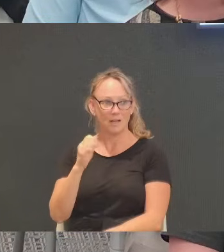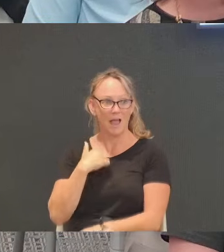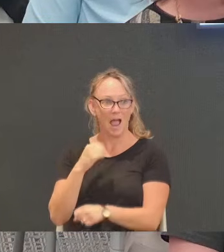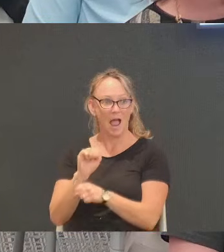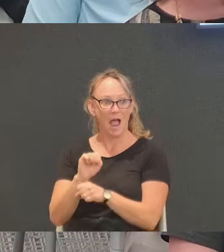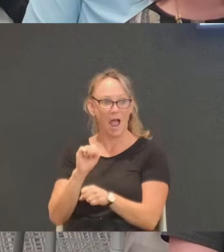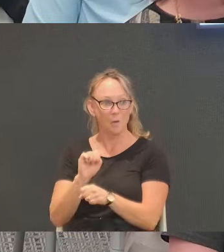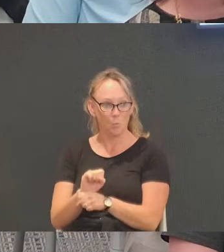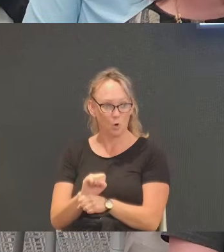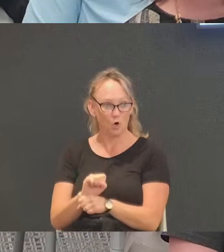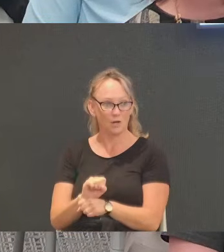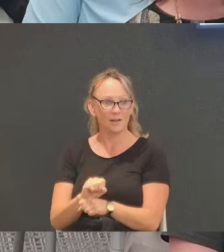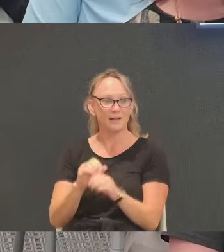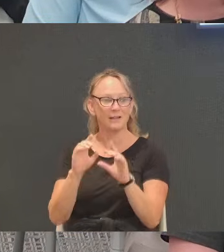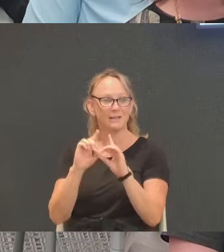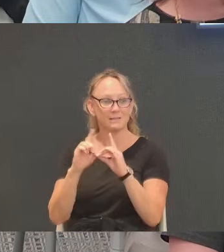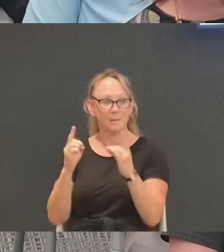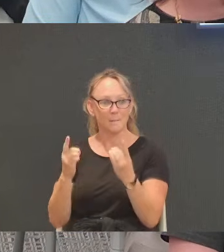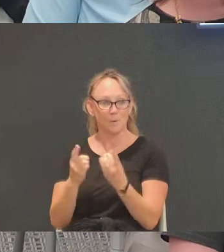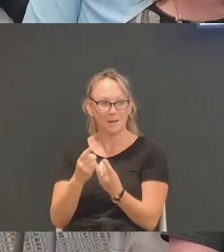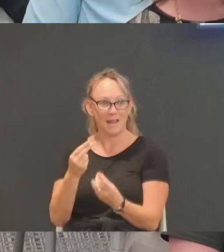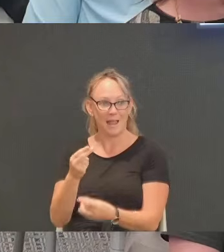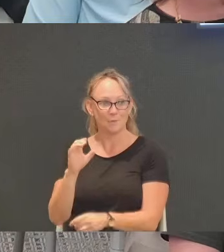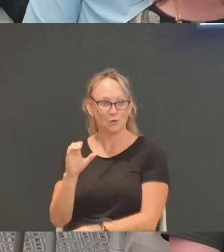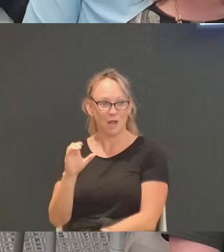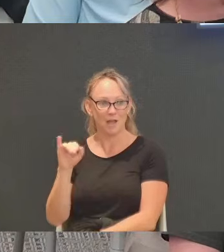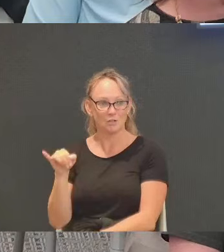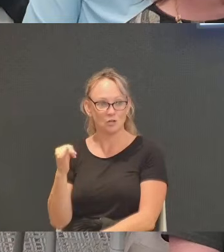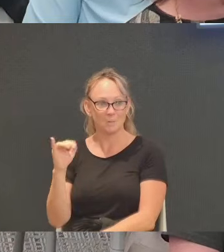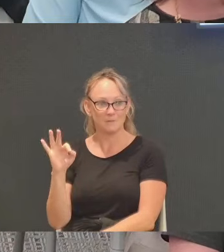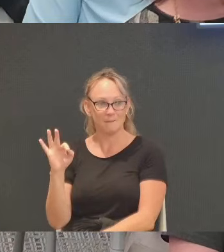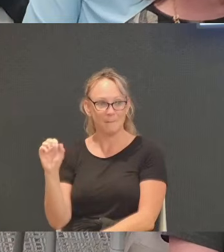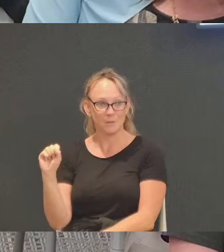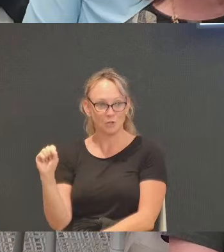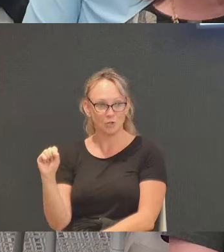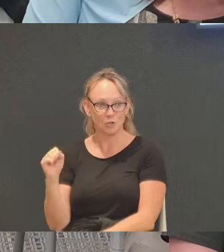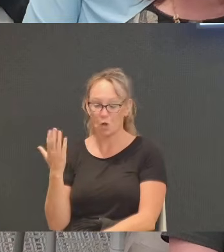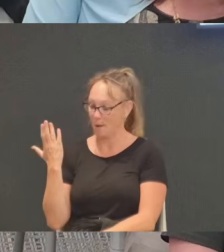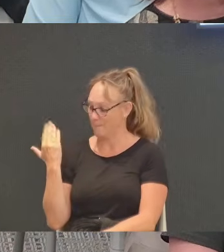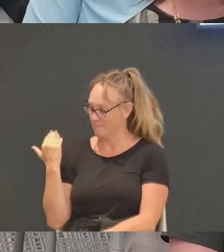Children's Services. In previous meetings, we've heard a lot about different data and facts. I